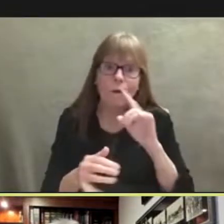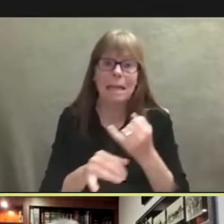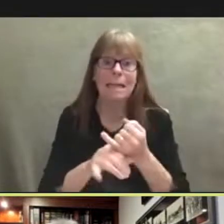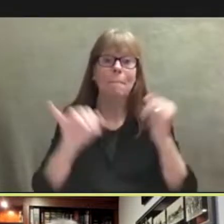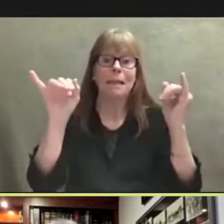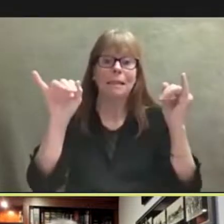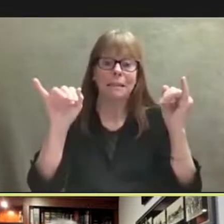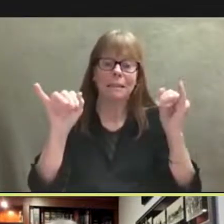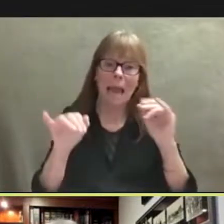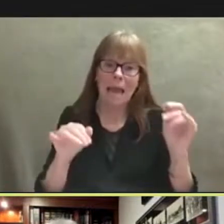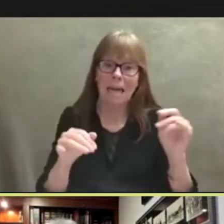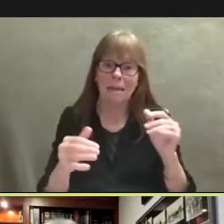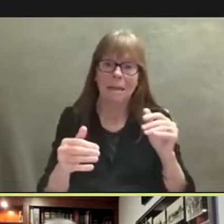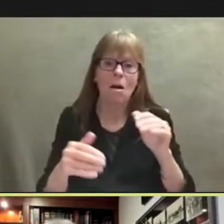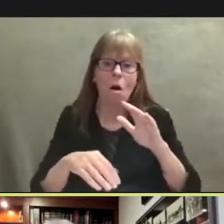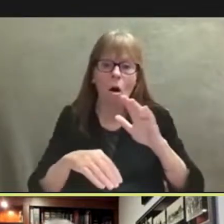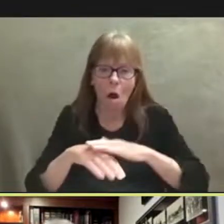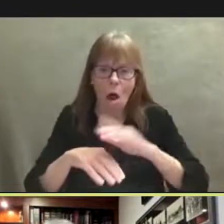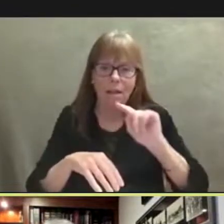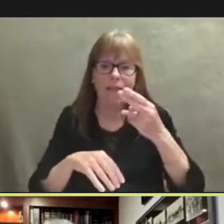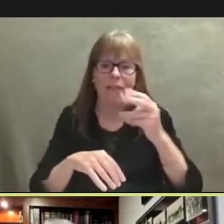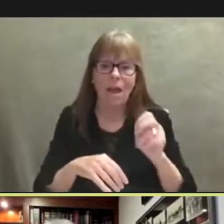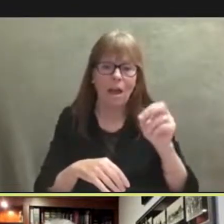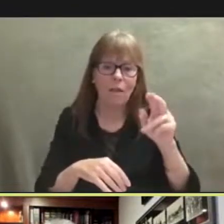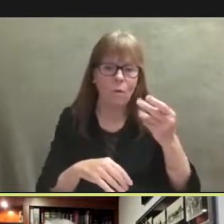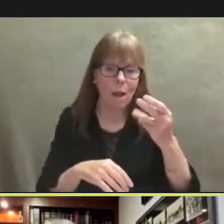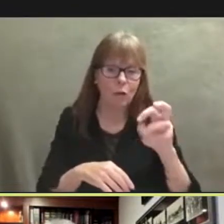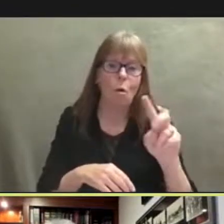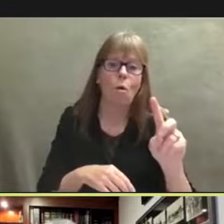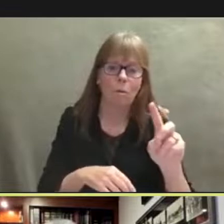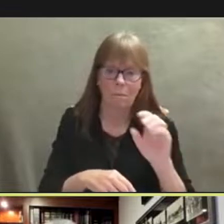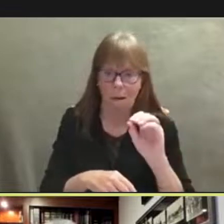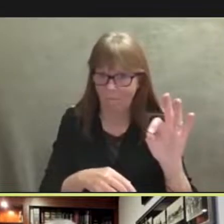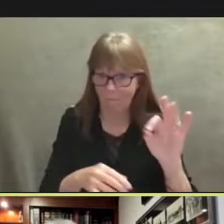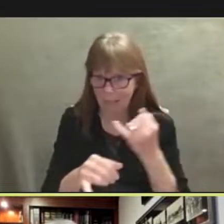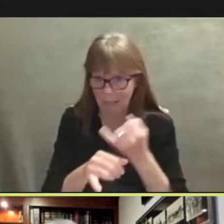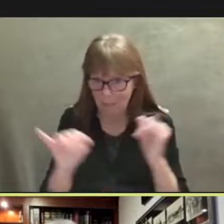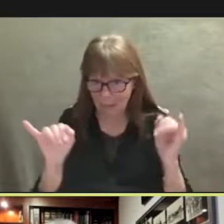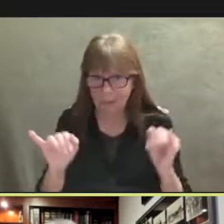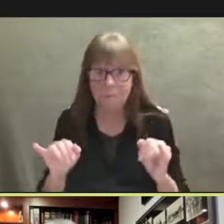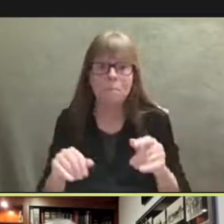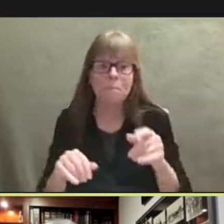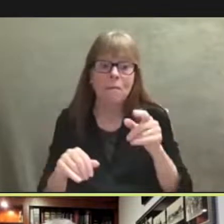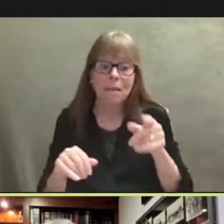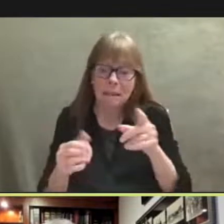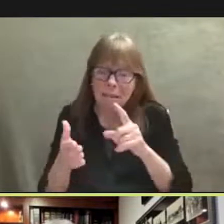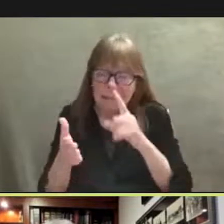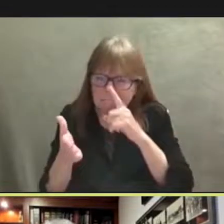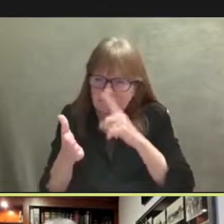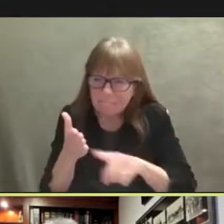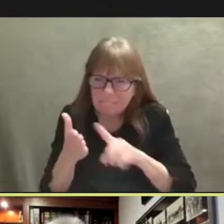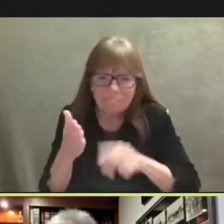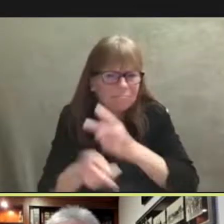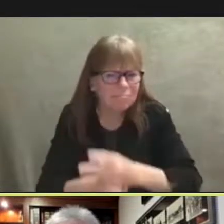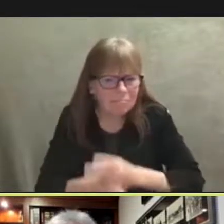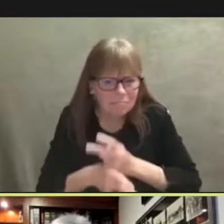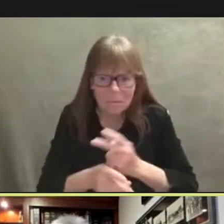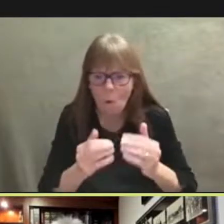Independence”. In 1986 the council conducted a critical examination of over 40 disability